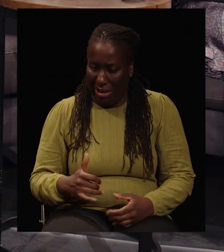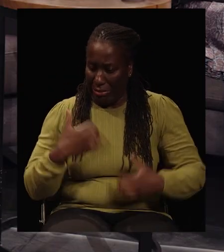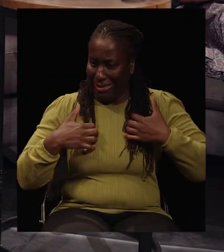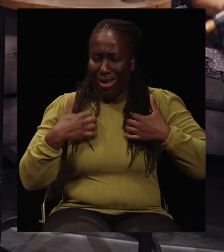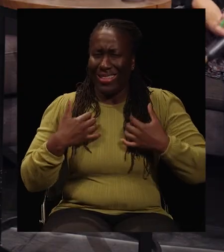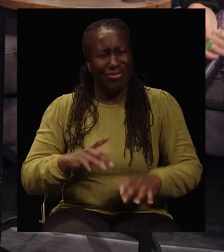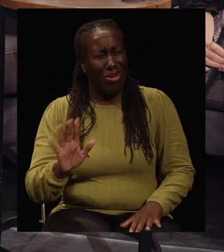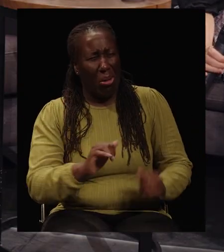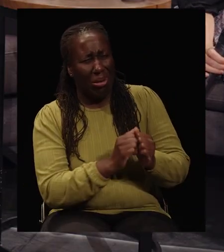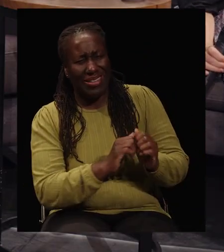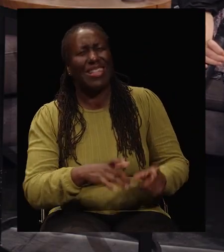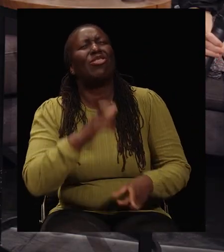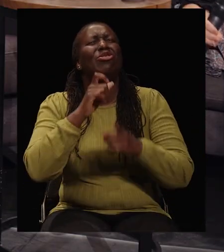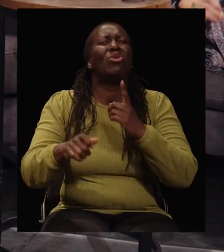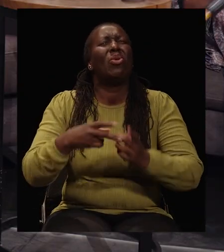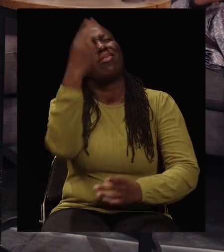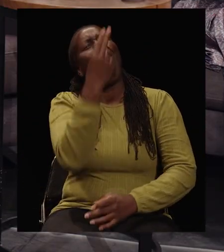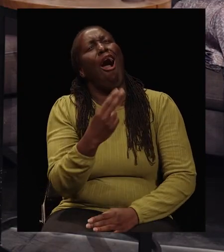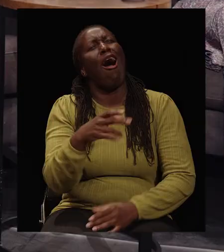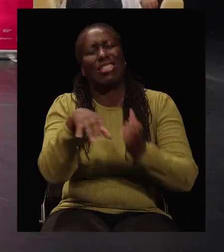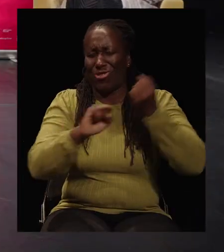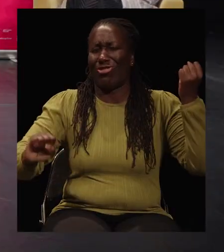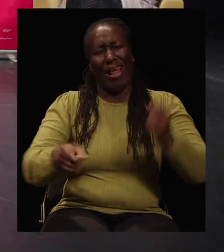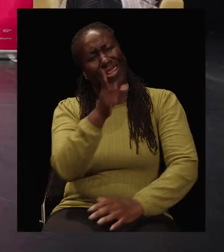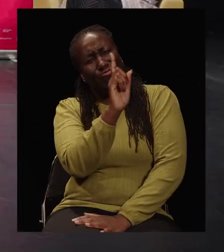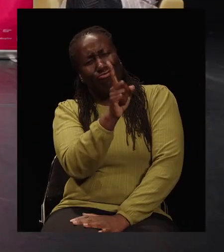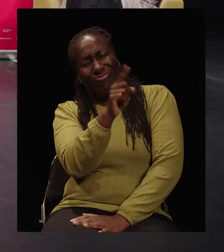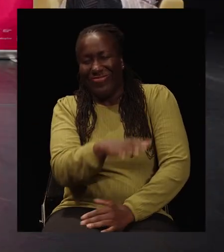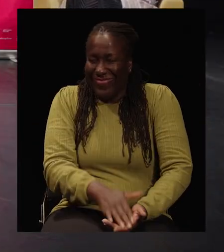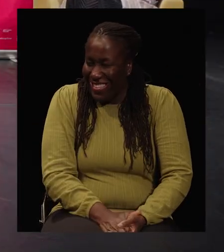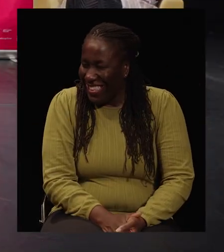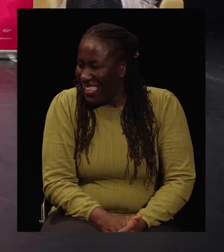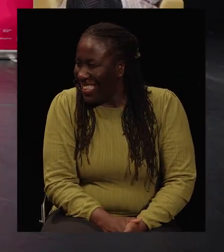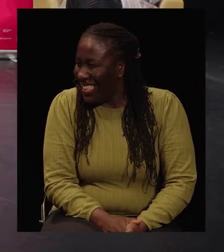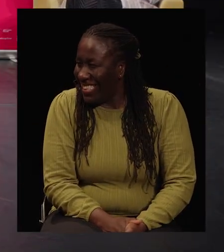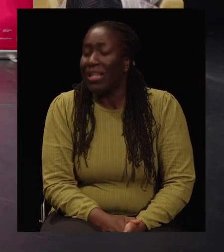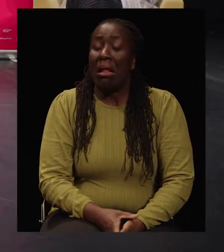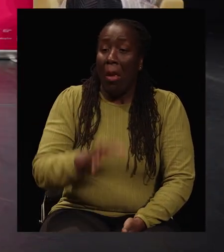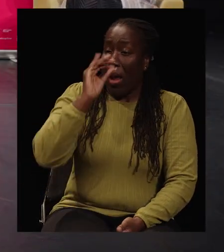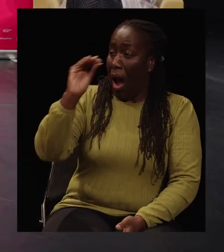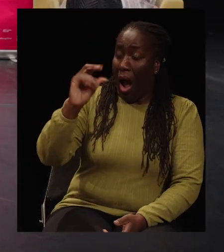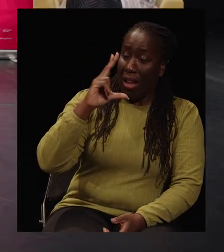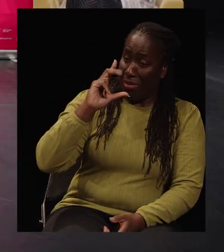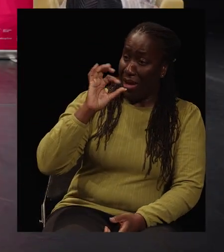But you can do a conversion, do an arts degree and then convert, that's what we always say. Let me ask you a bit more about your specific jobs.